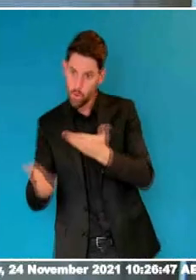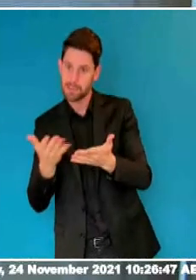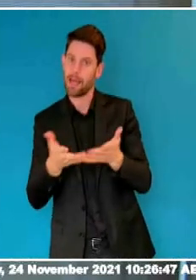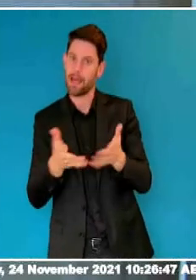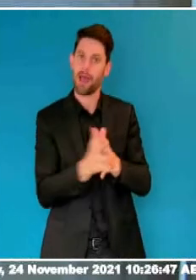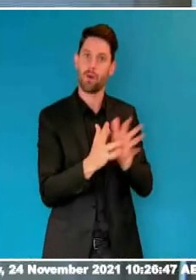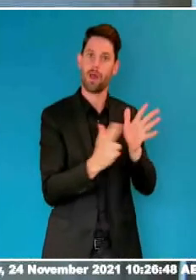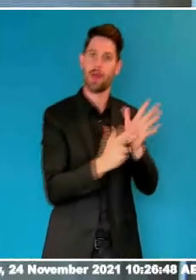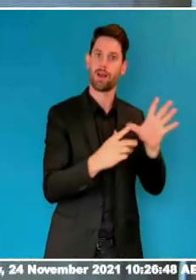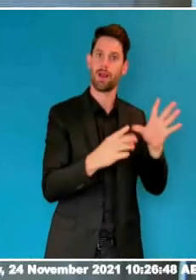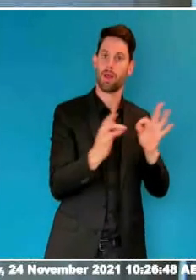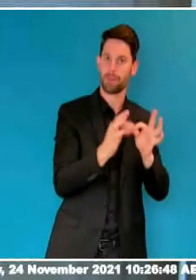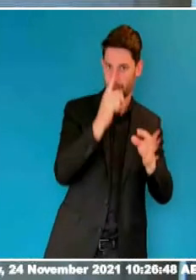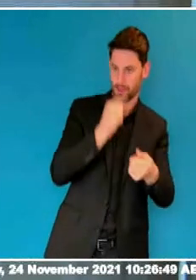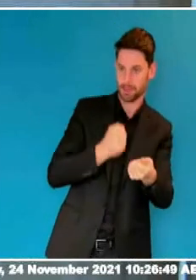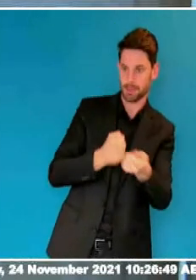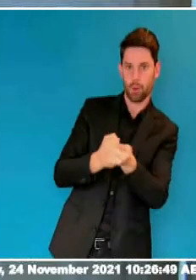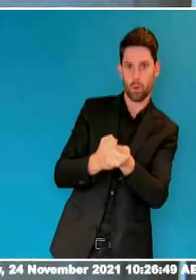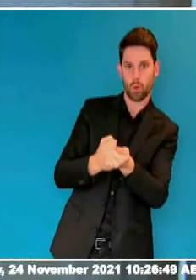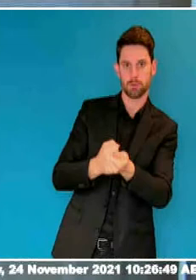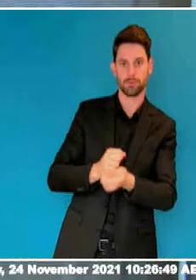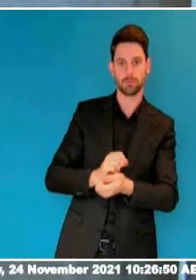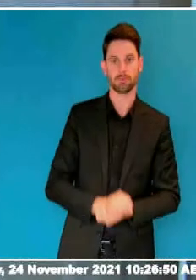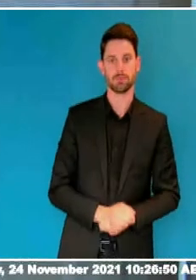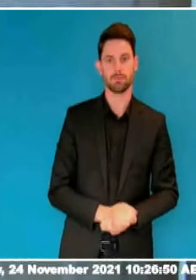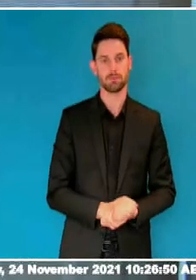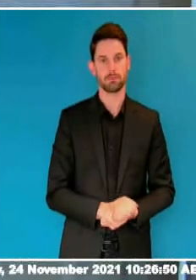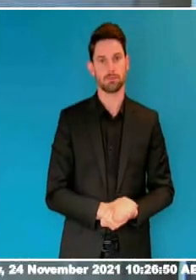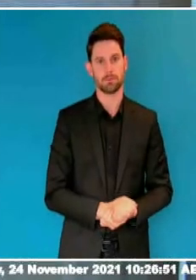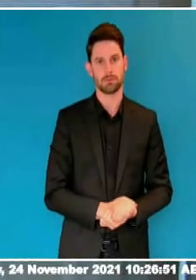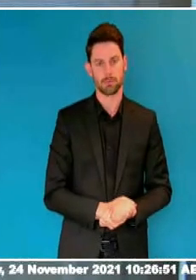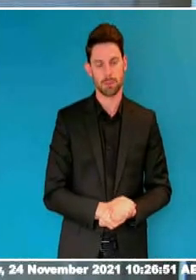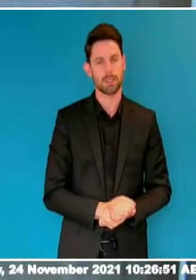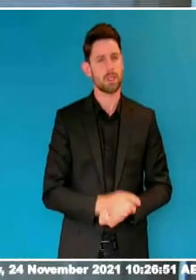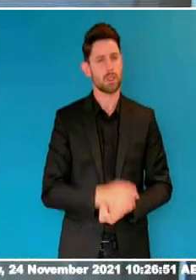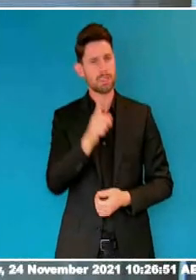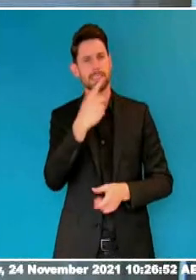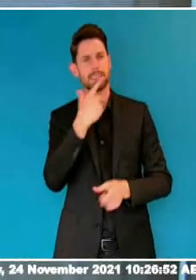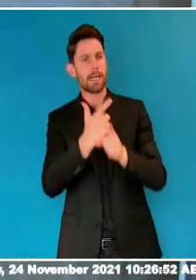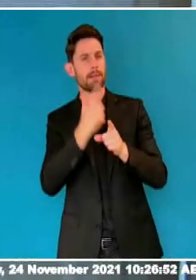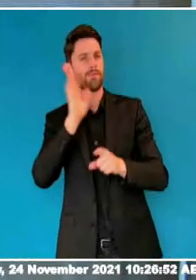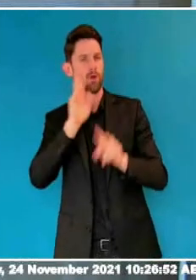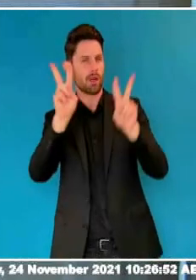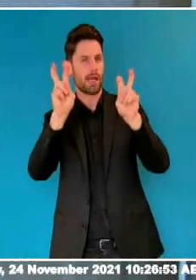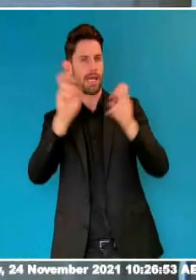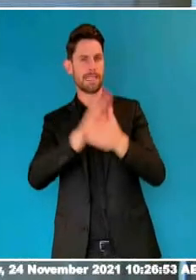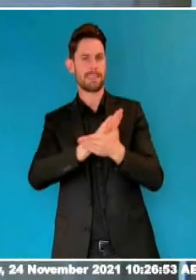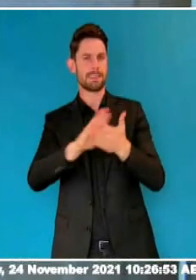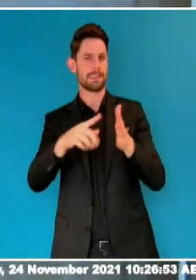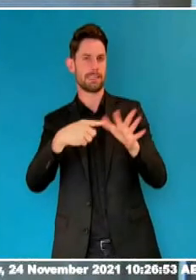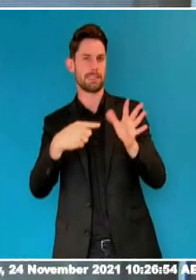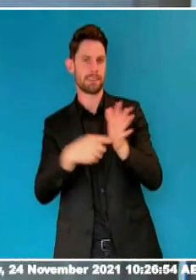So the heat maps you were talking about before where people feel they are not